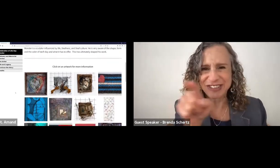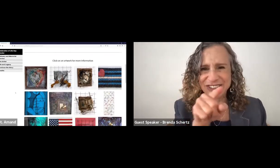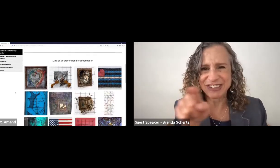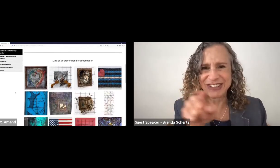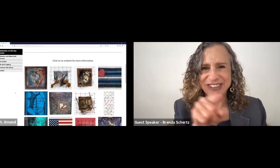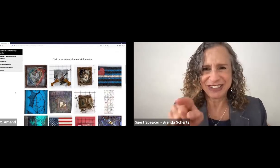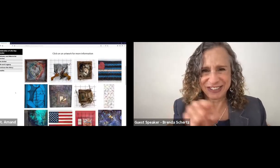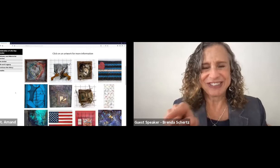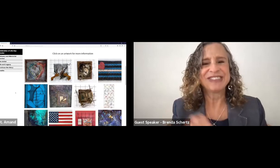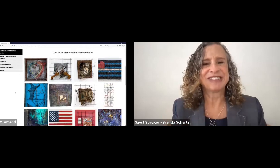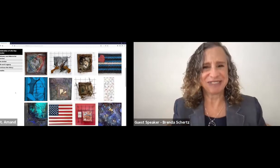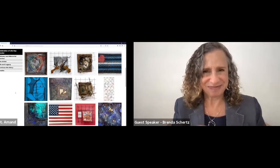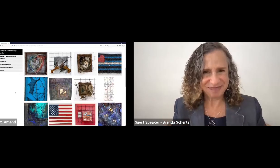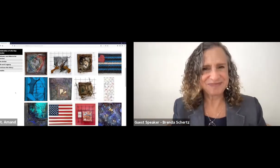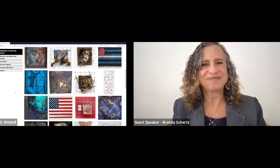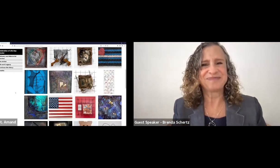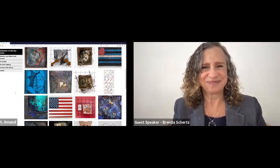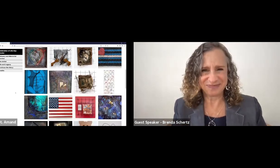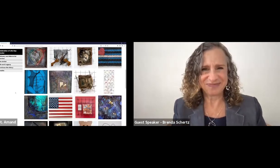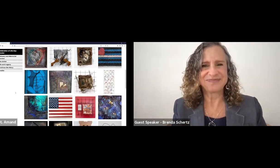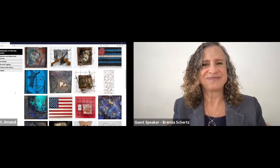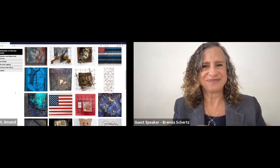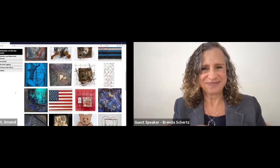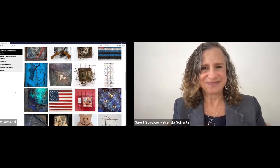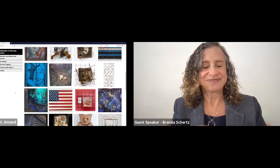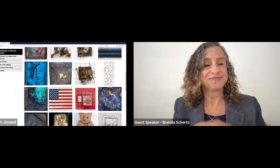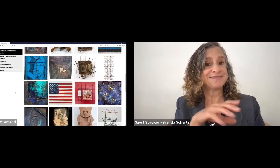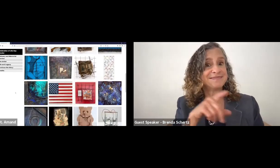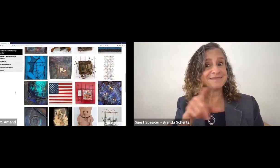But you have more of those stories, you have pictures of his artwork, and you can see more